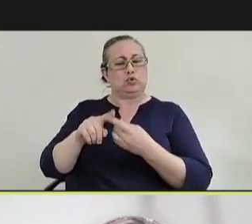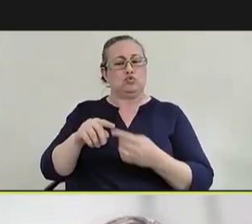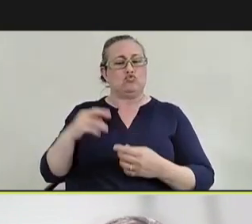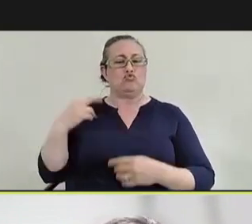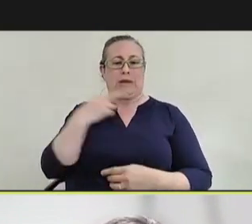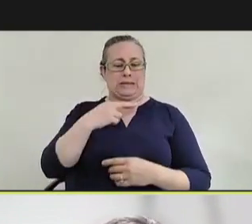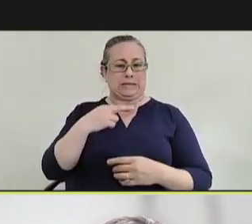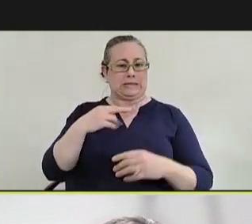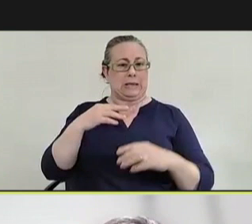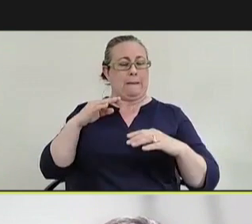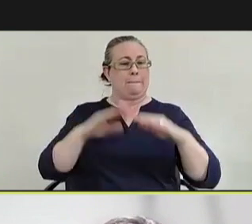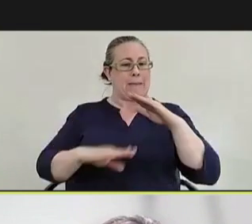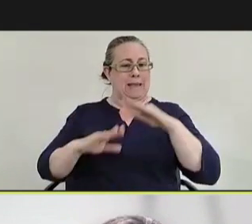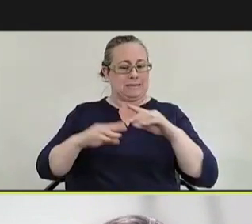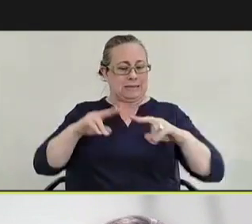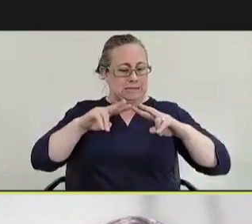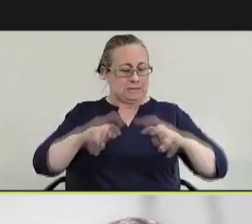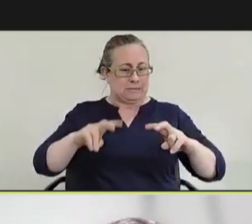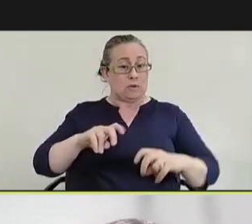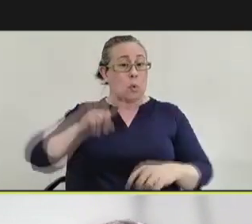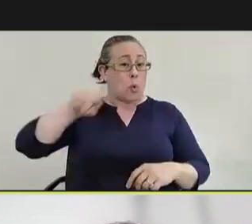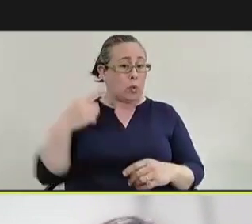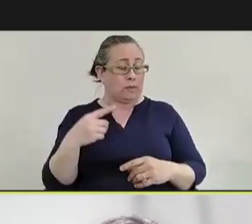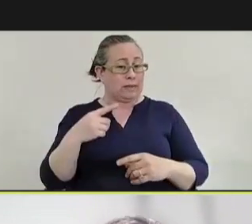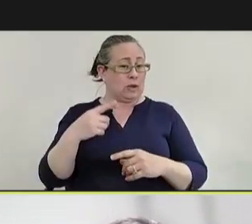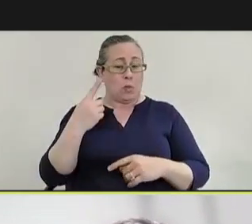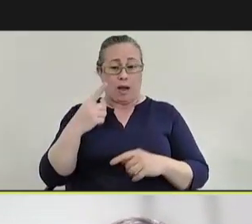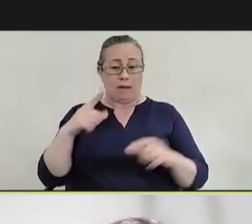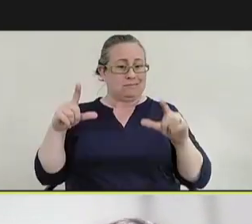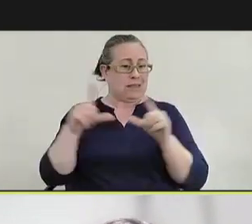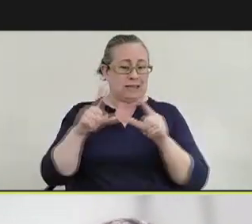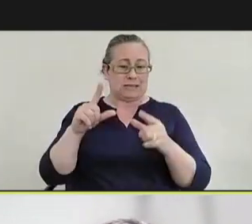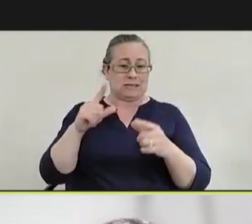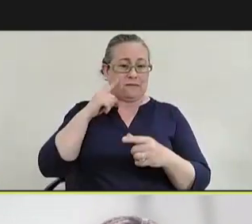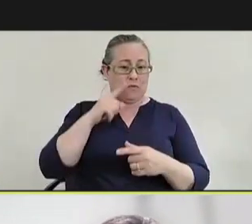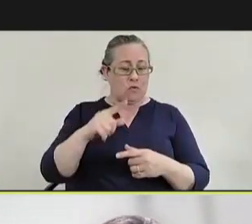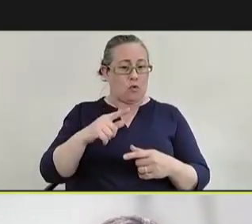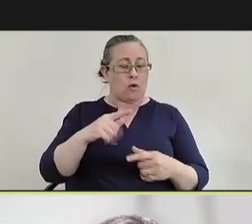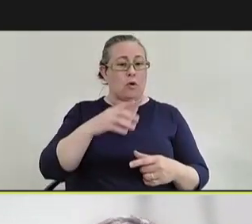that is licensed specifically for administration to pregnant women with the goal of protecting the